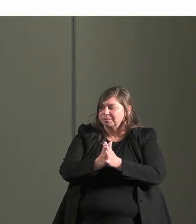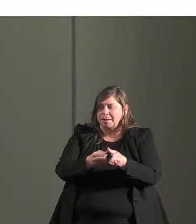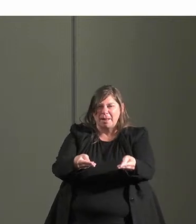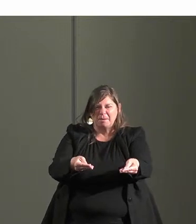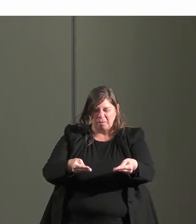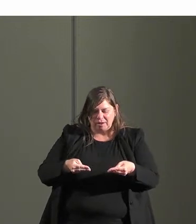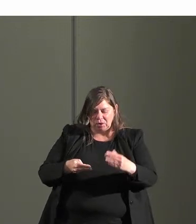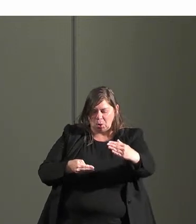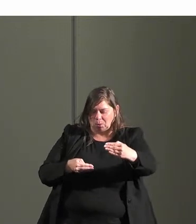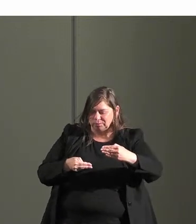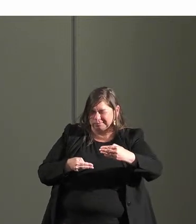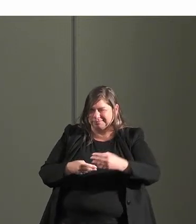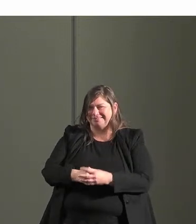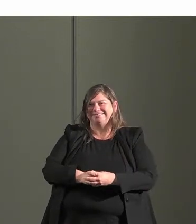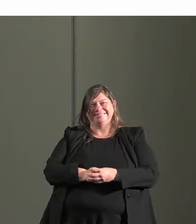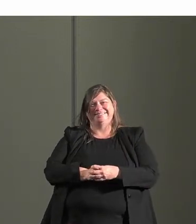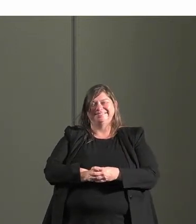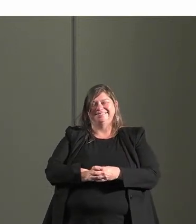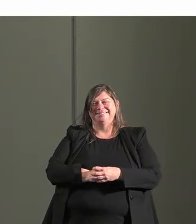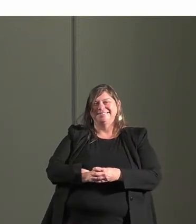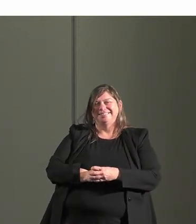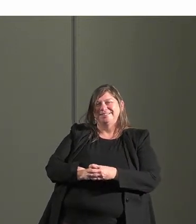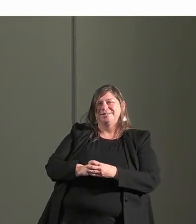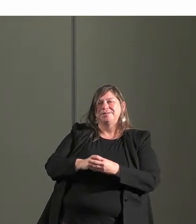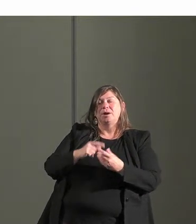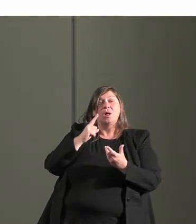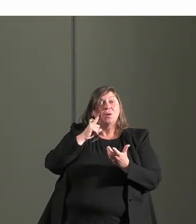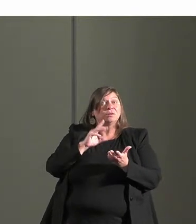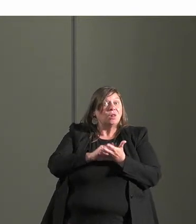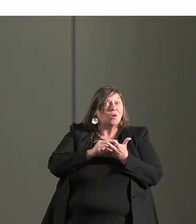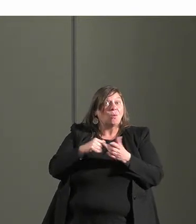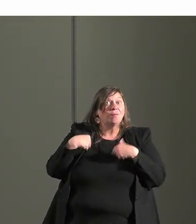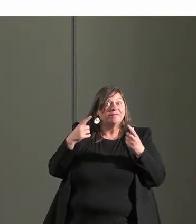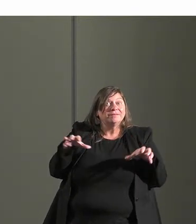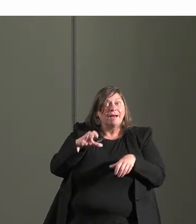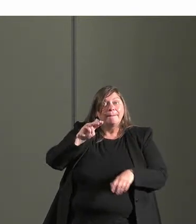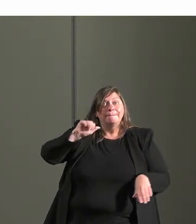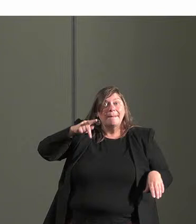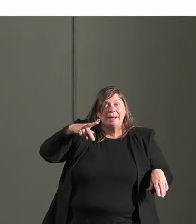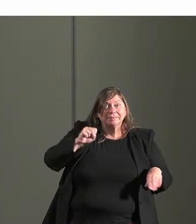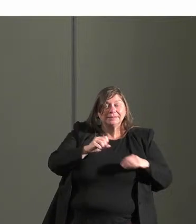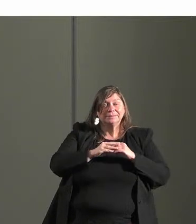≫ CYNTHIA: Okay. So I will move it closer. So let's learn